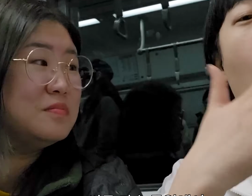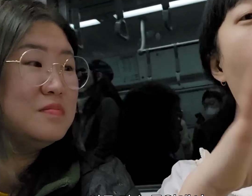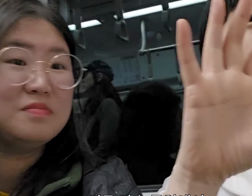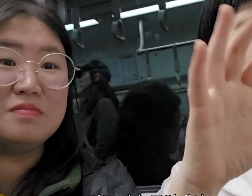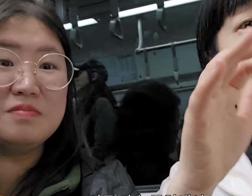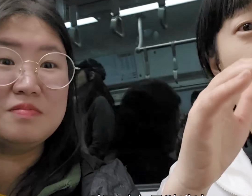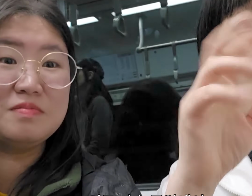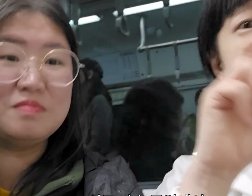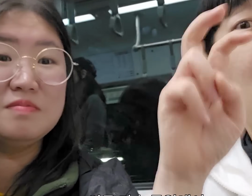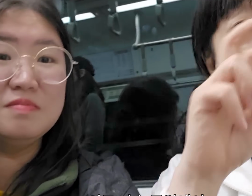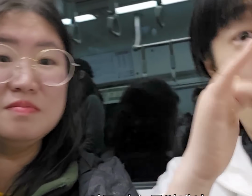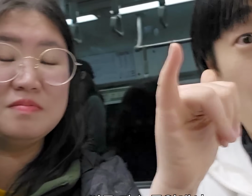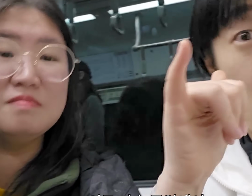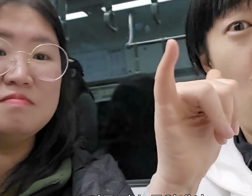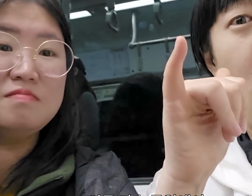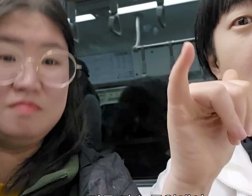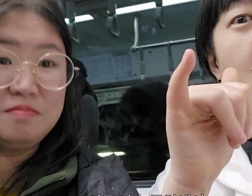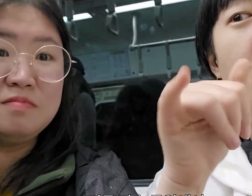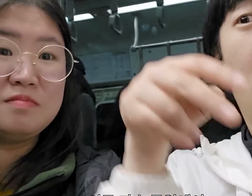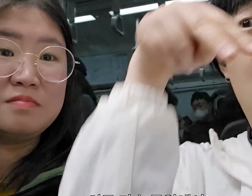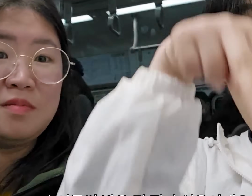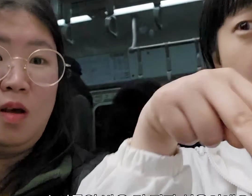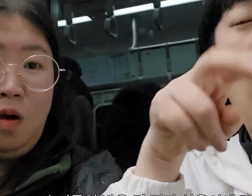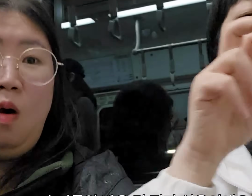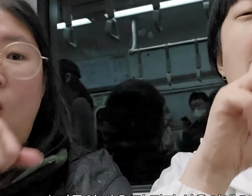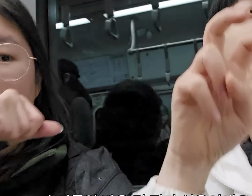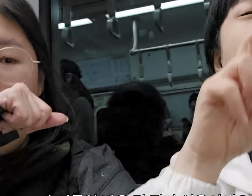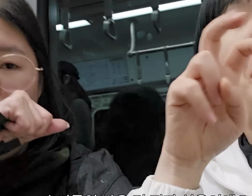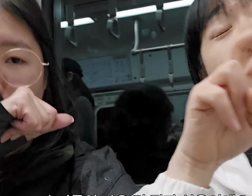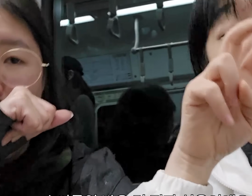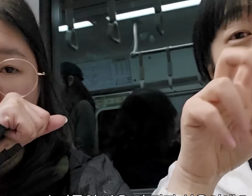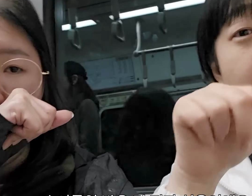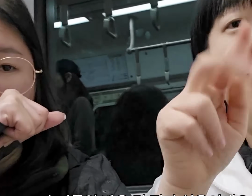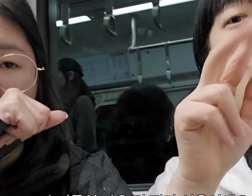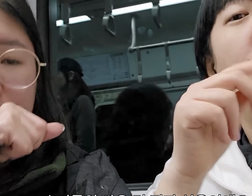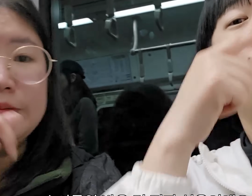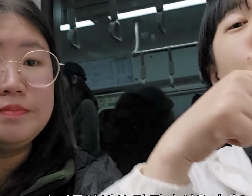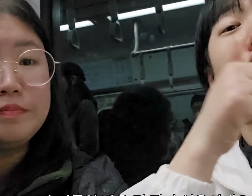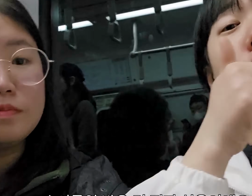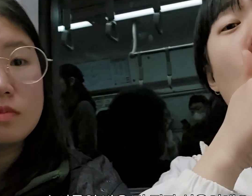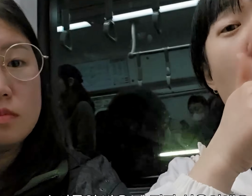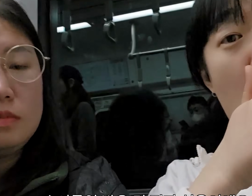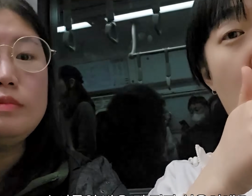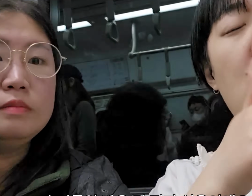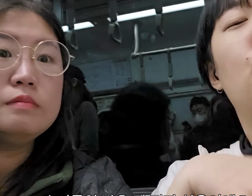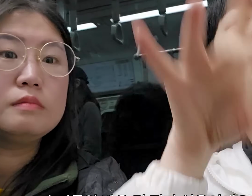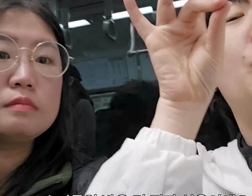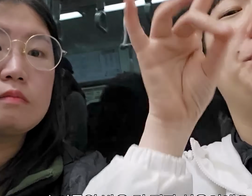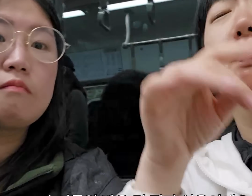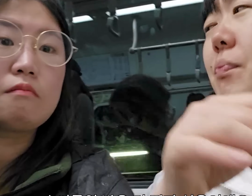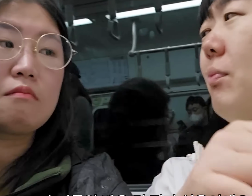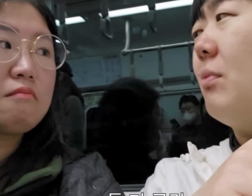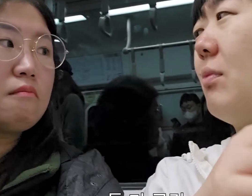It was my first time ever receiving sign language interpretation at a foreign artist's concert.